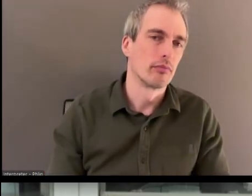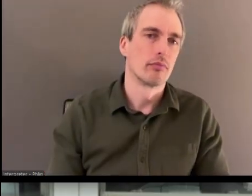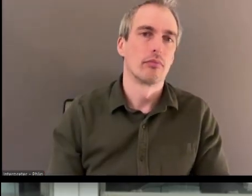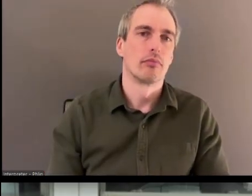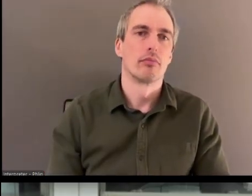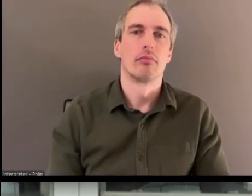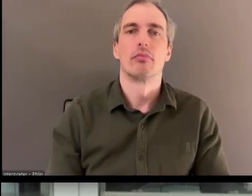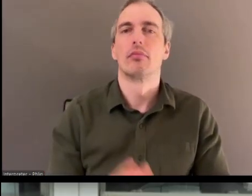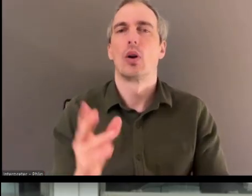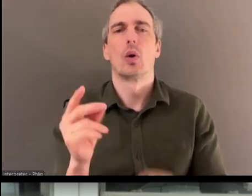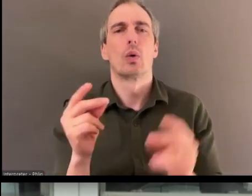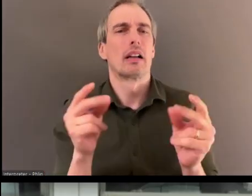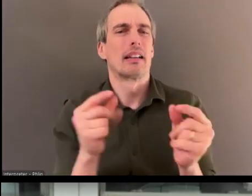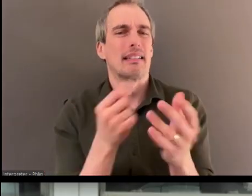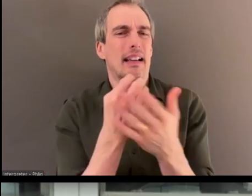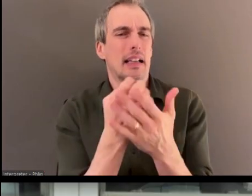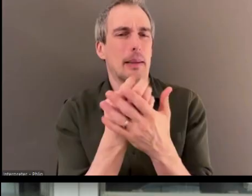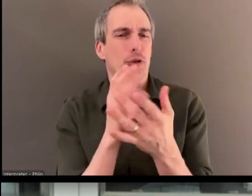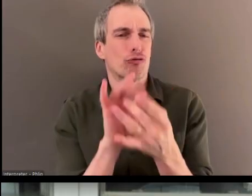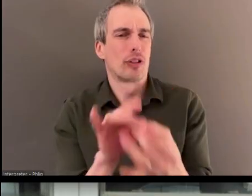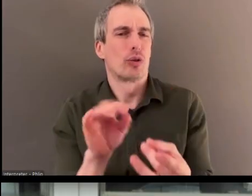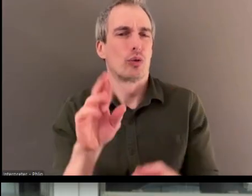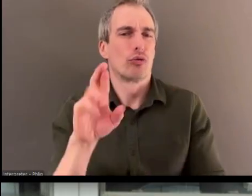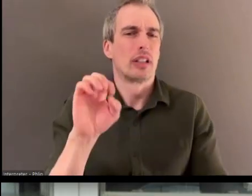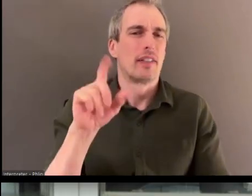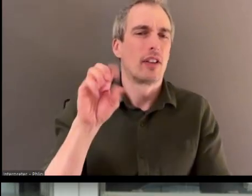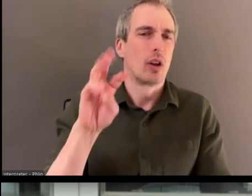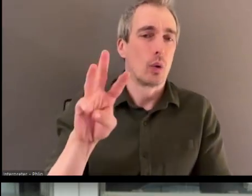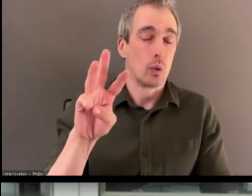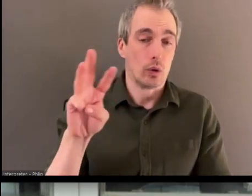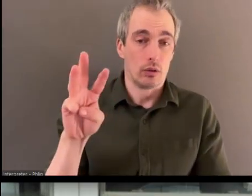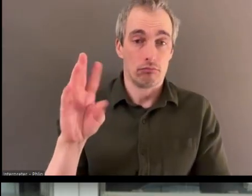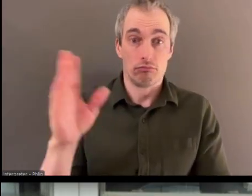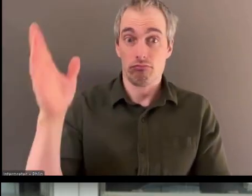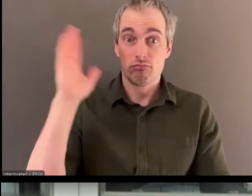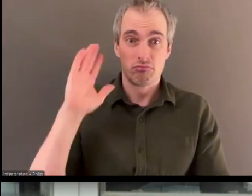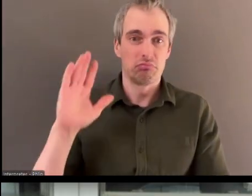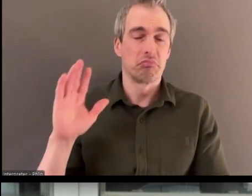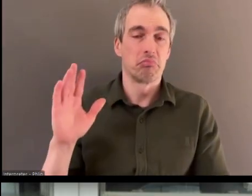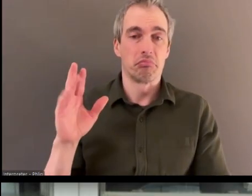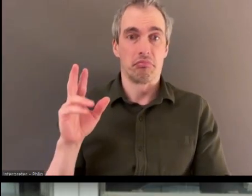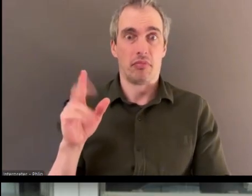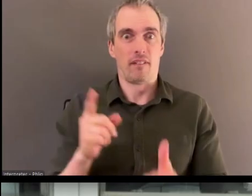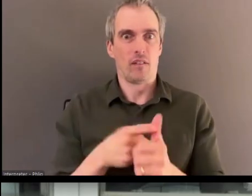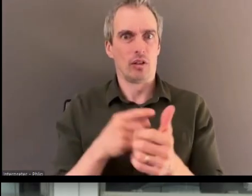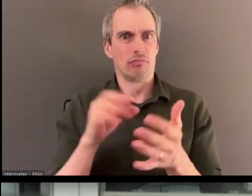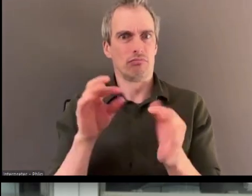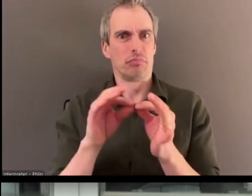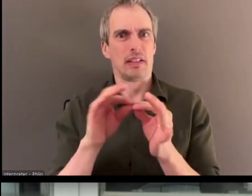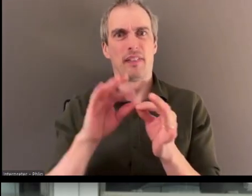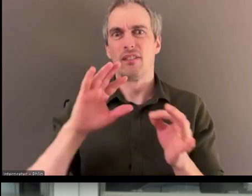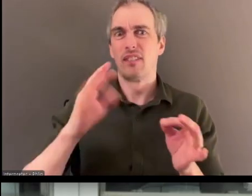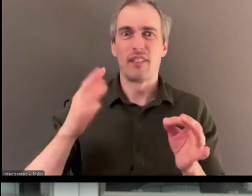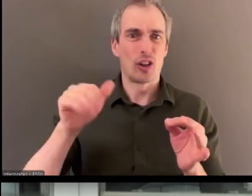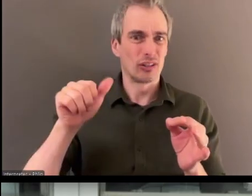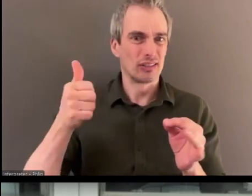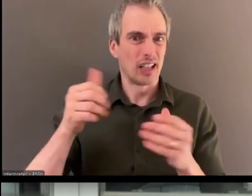Again we were looking at five to ten dollars a page. Over a million dollars annually to do remediation.